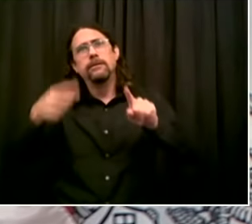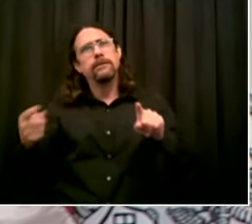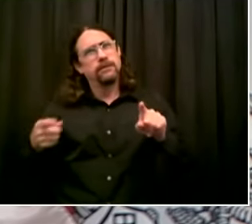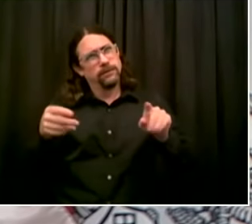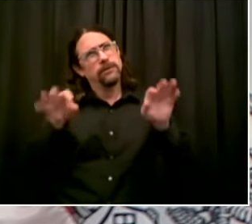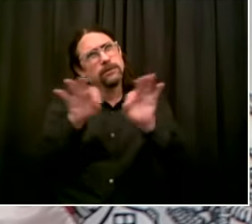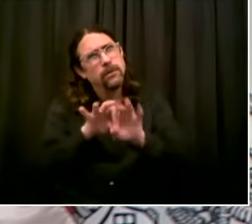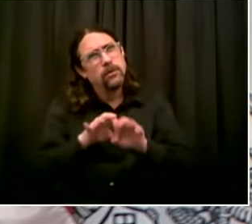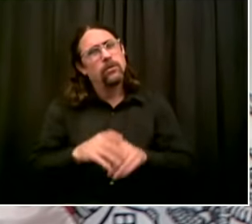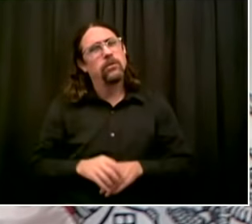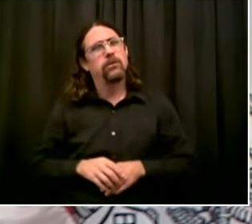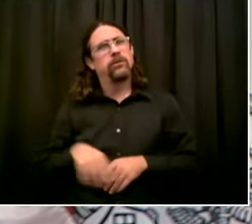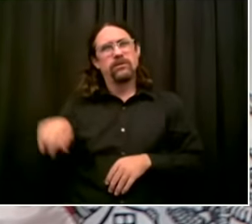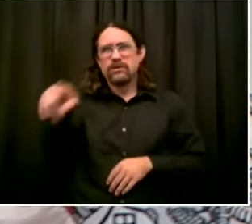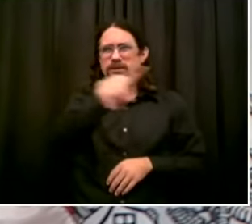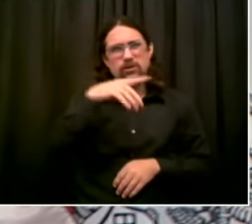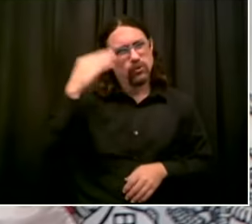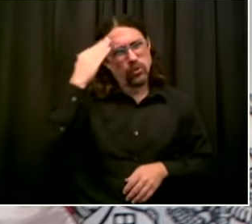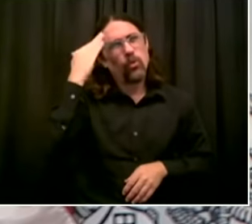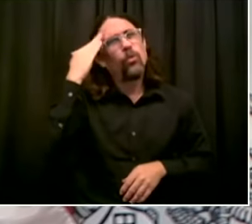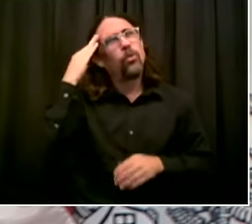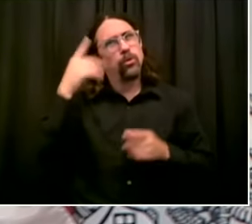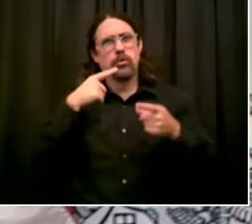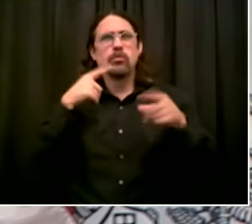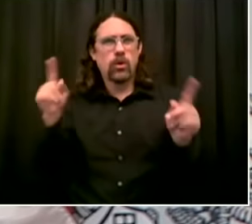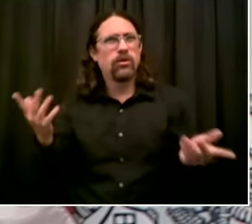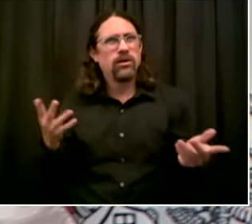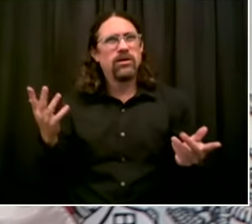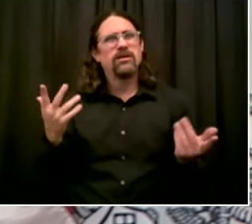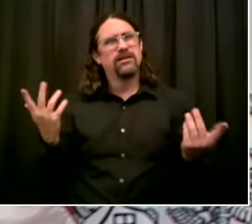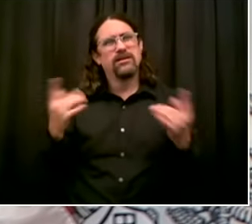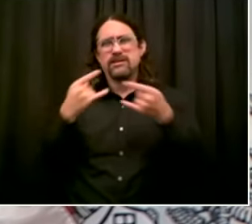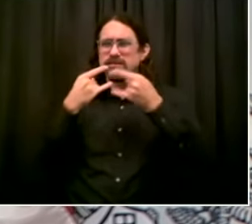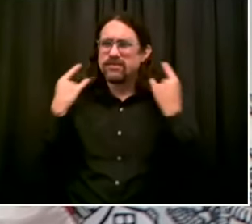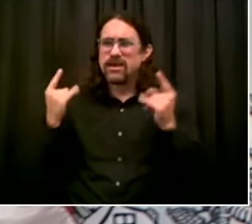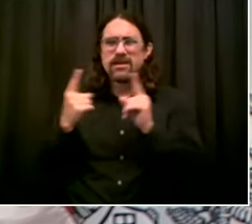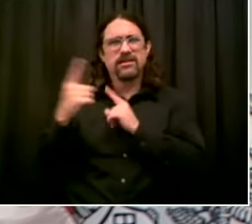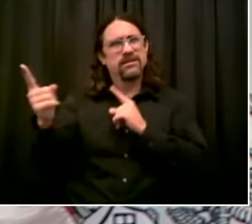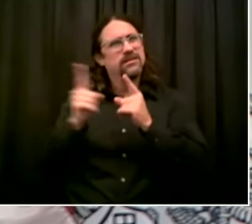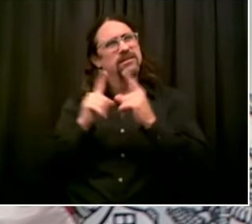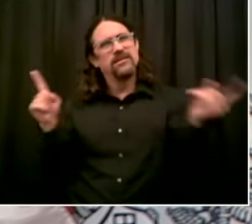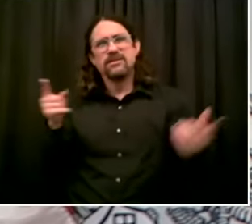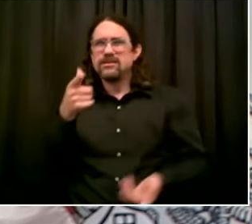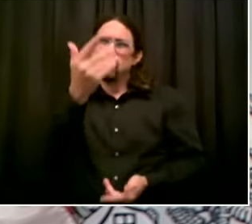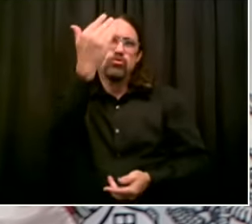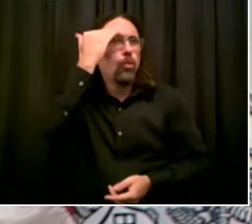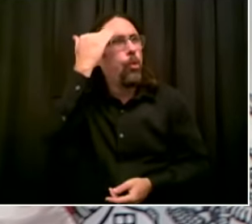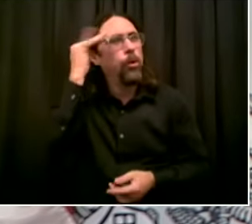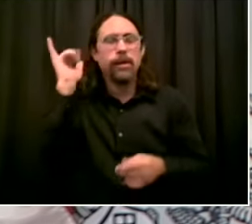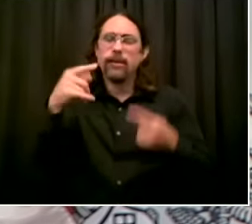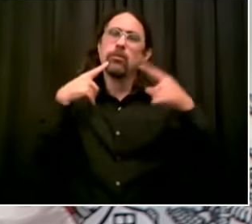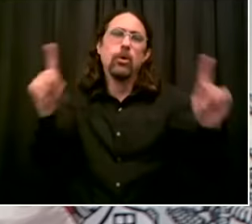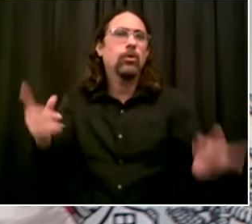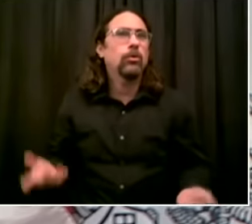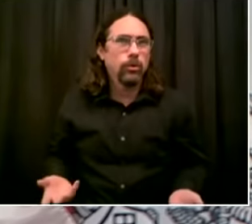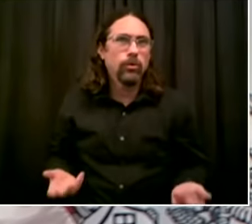THERE IS ANYTHING WE CAN DO TO WORK WITH TH BEOARD THAT IS NOT ALWAYS VERY COOPERATIVE, BUT I WISH THEY WOULD BE IN THIS